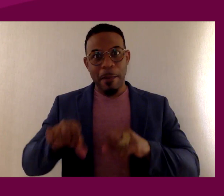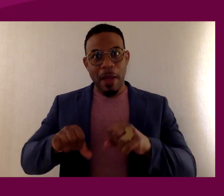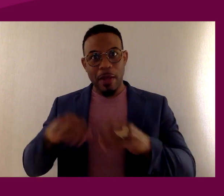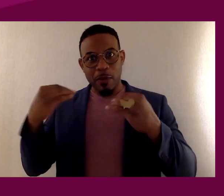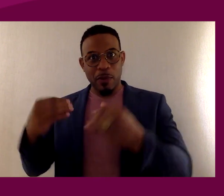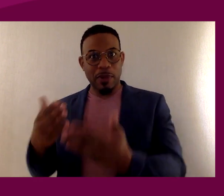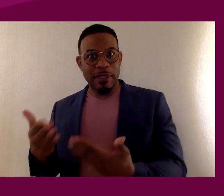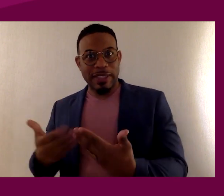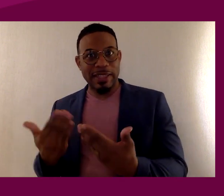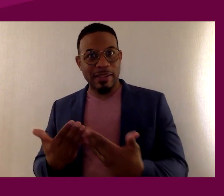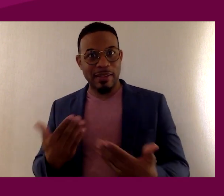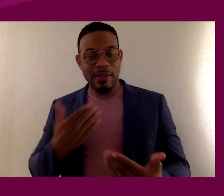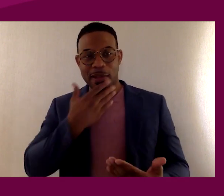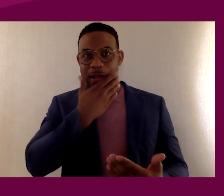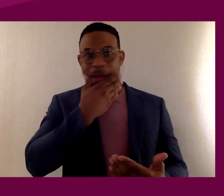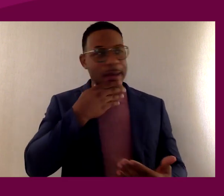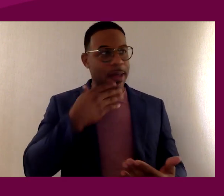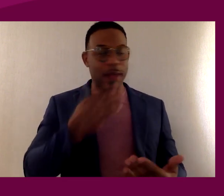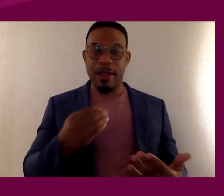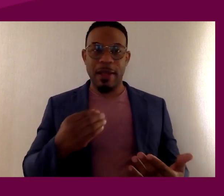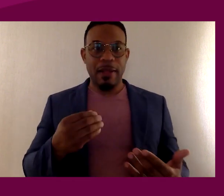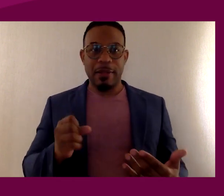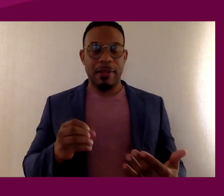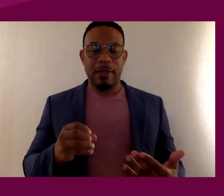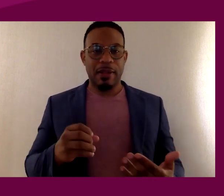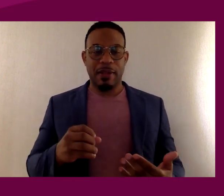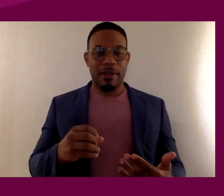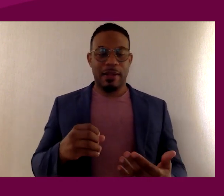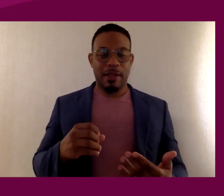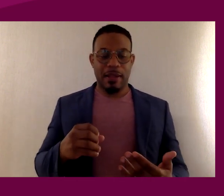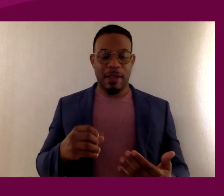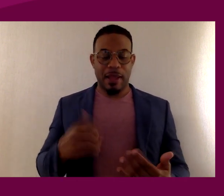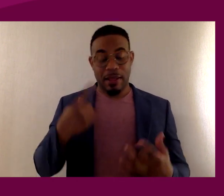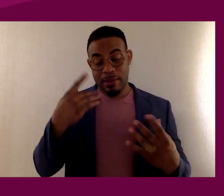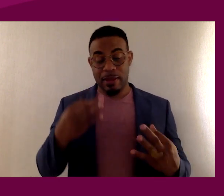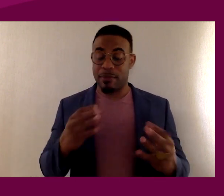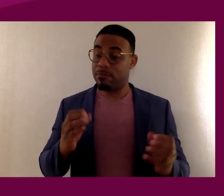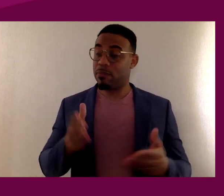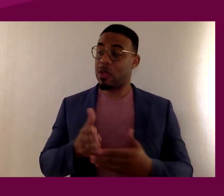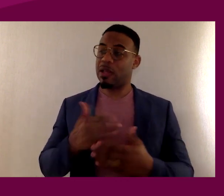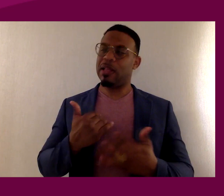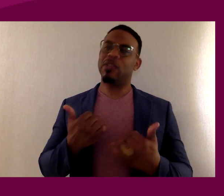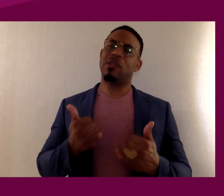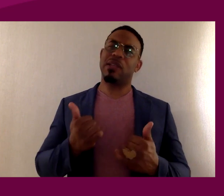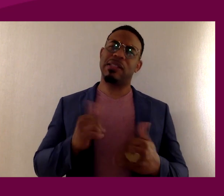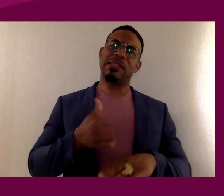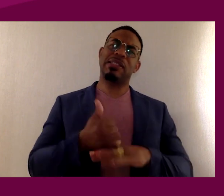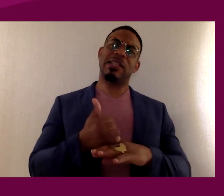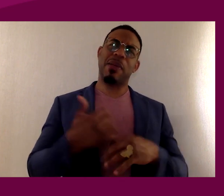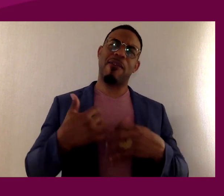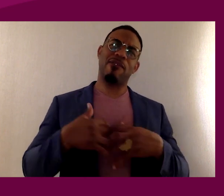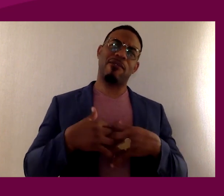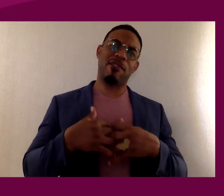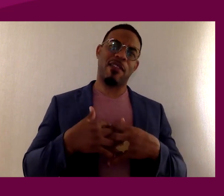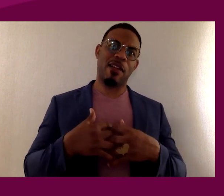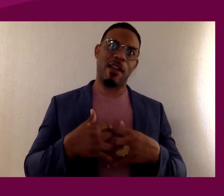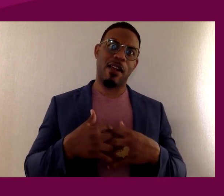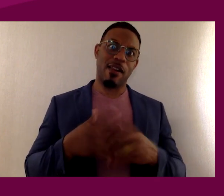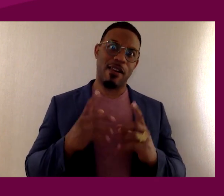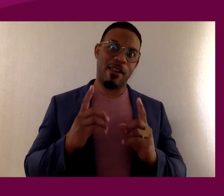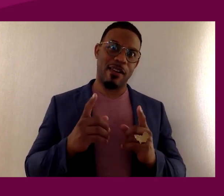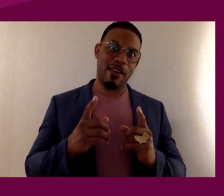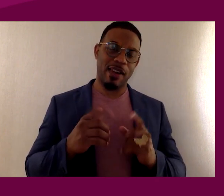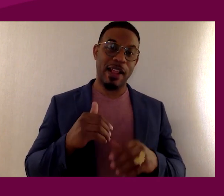get repair parts from bicycle stores. And so I decided, all right, let's try and set up a factory